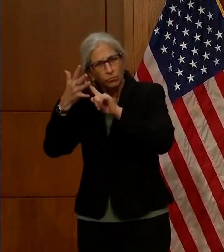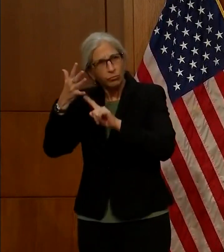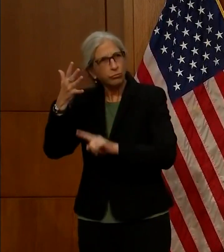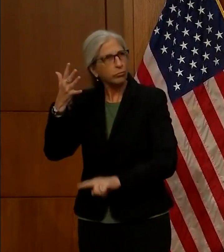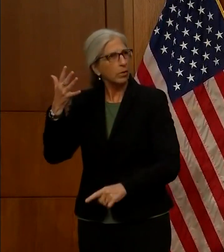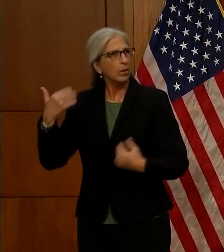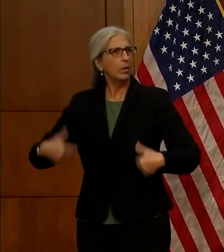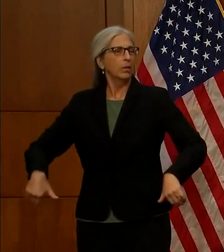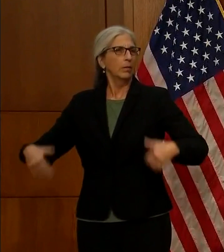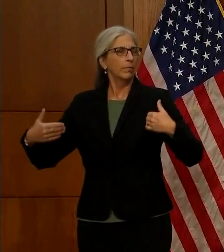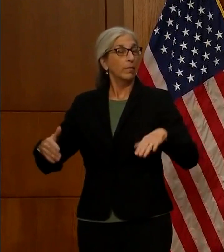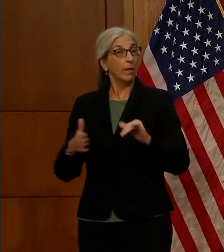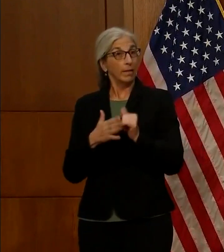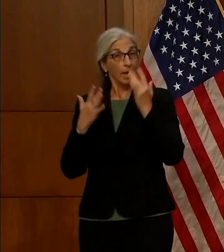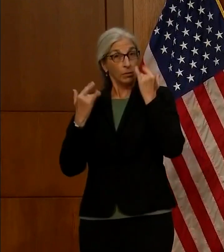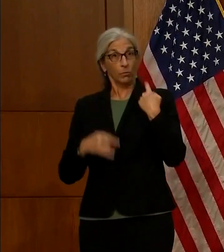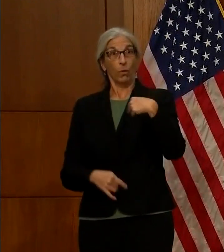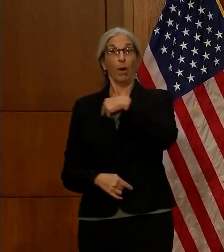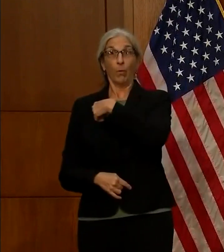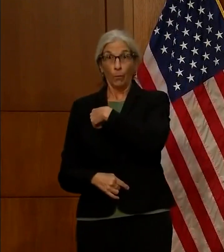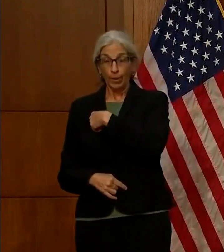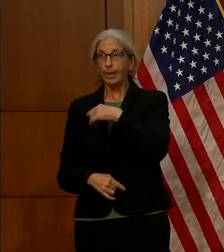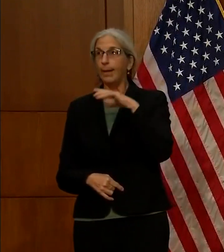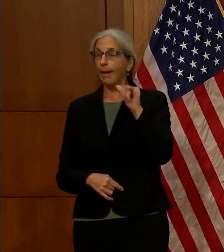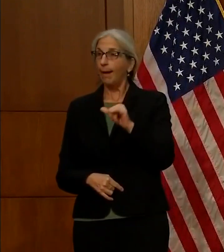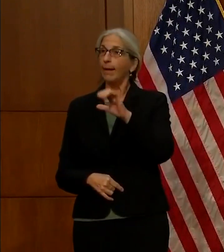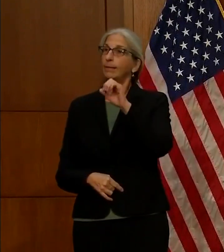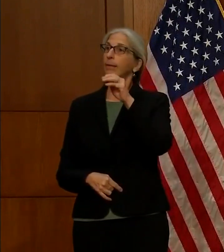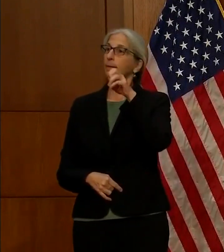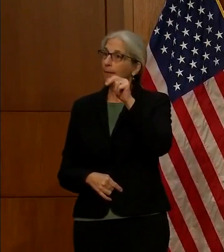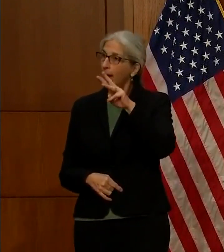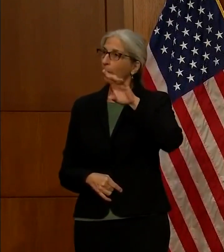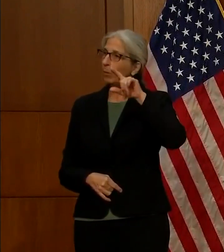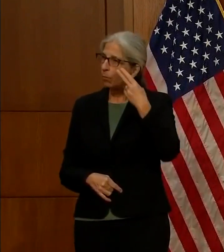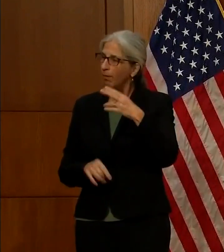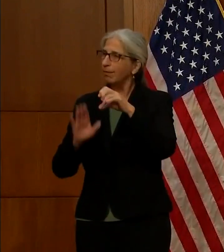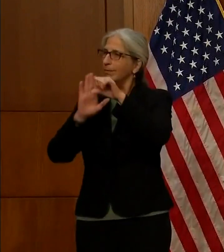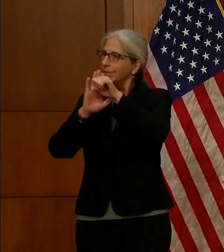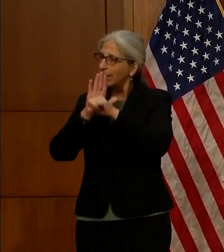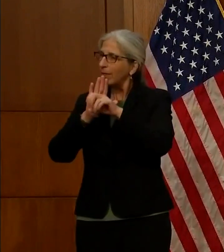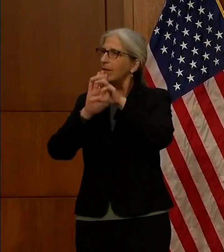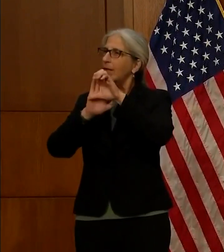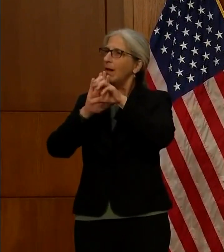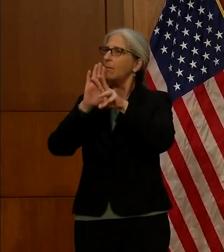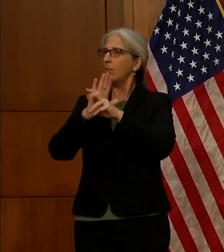NOT BEING IN SCHOOL. THAT'S WHY